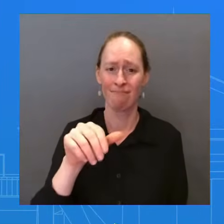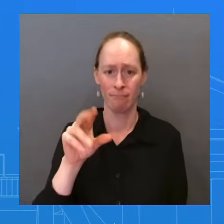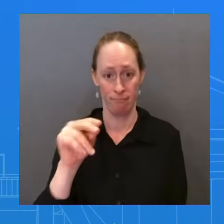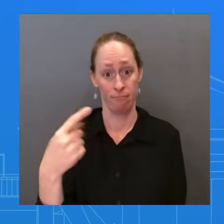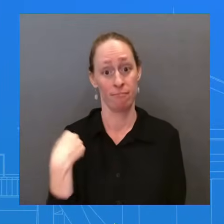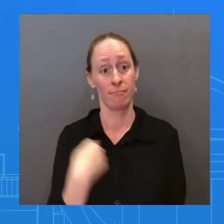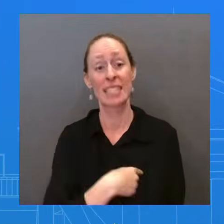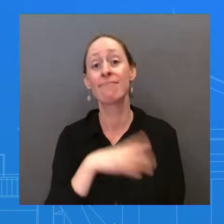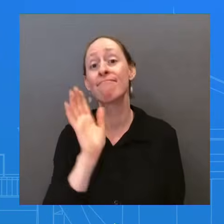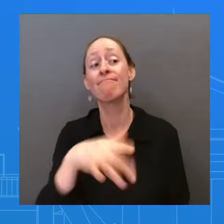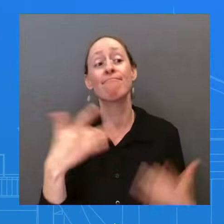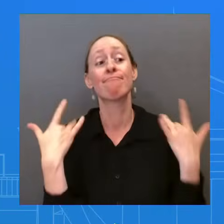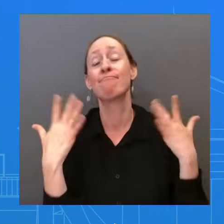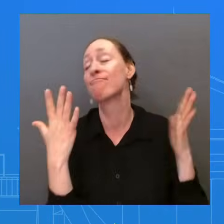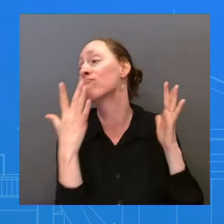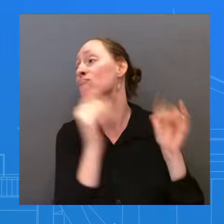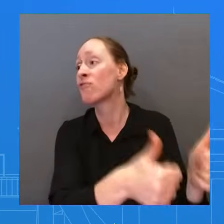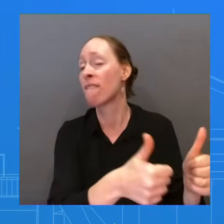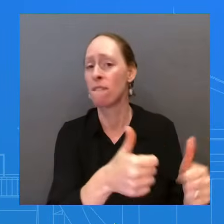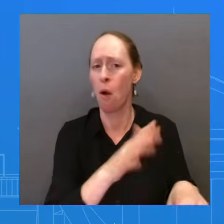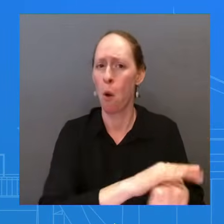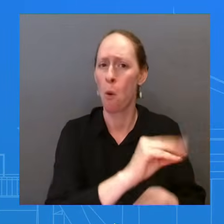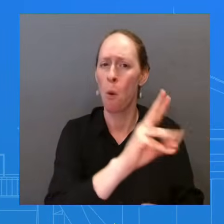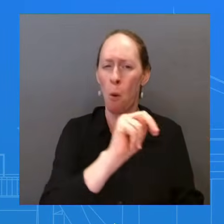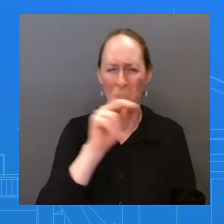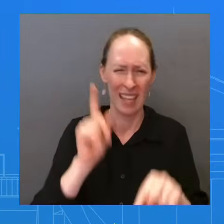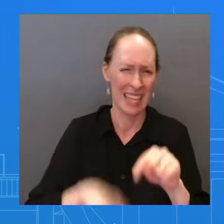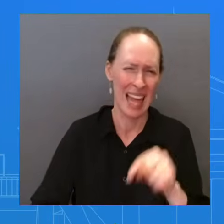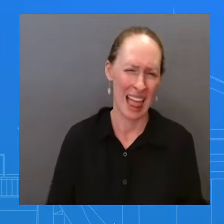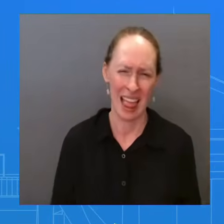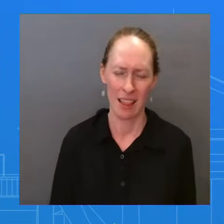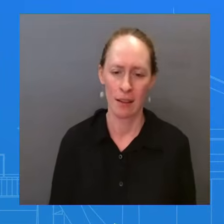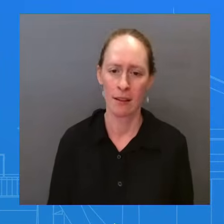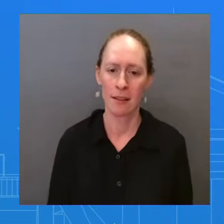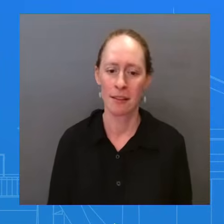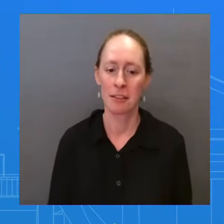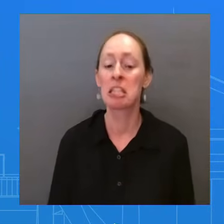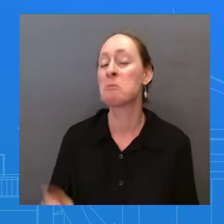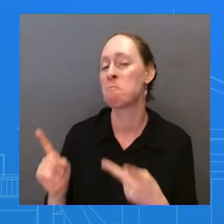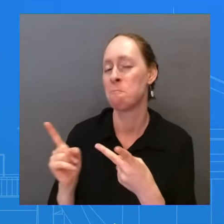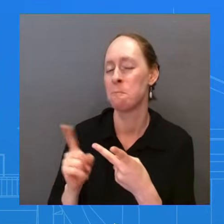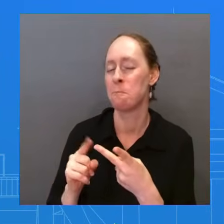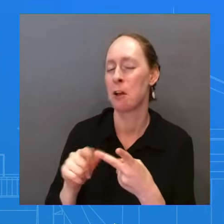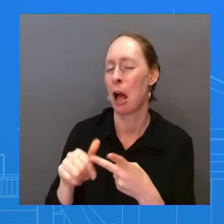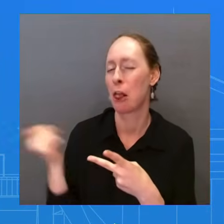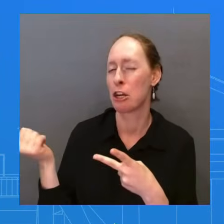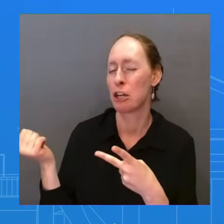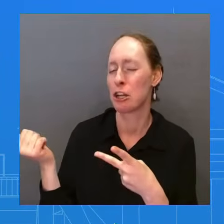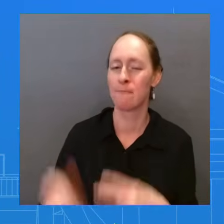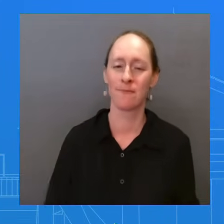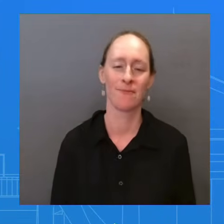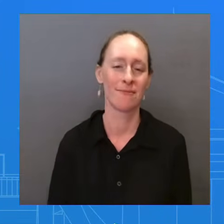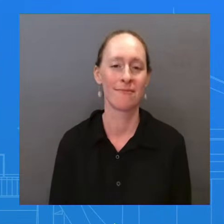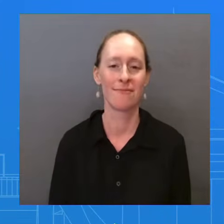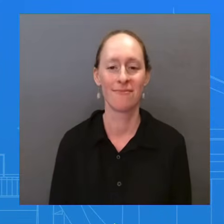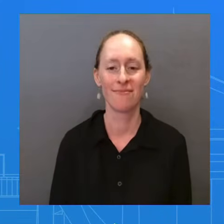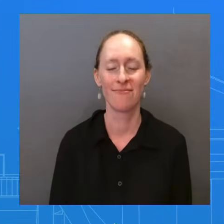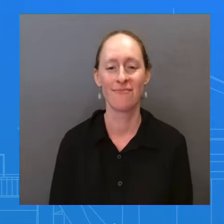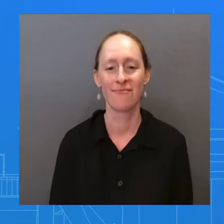The Press: On the other subject, if I might, I want to return to a colloquy that you and I had on one of your Zoom briefings. And I know everyone in this room is very grateful